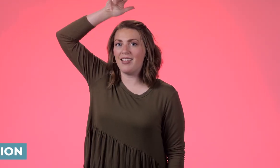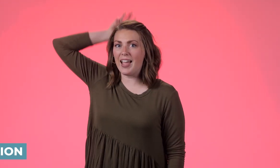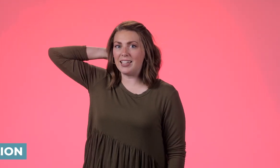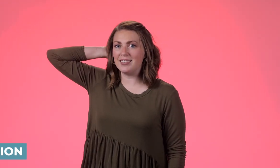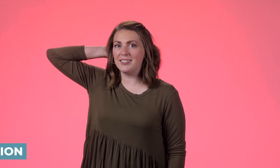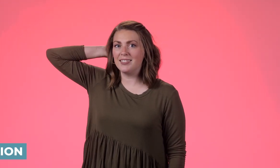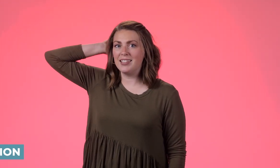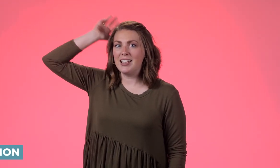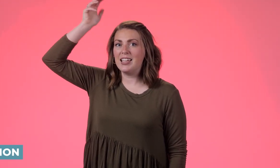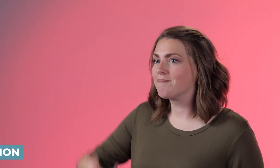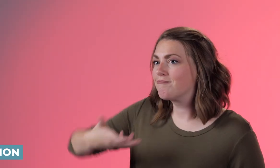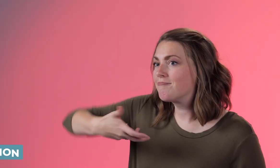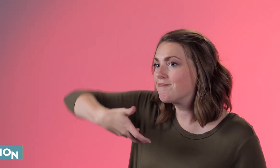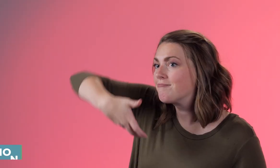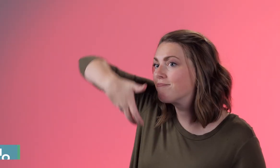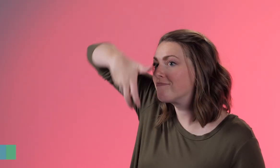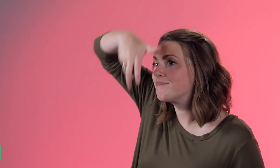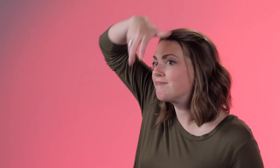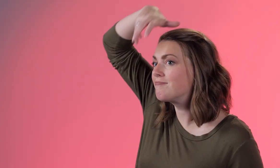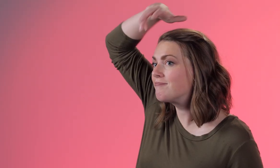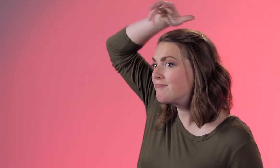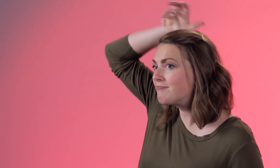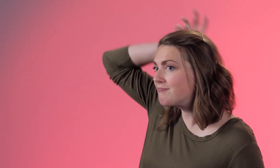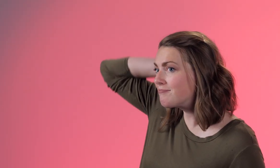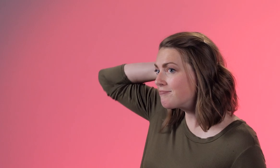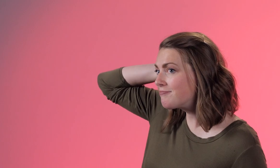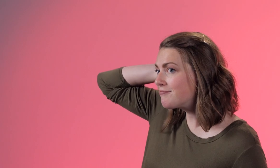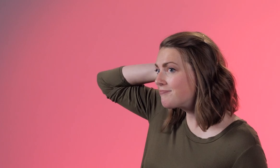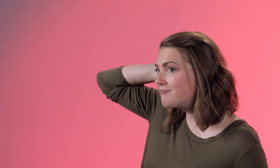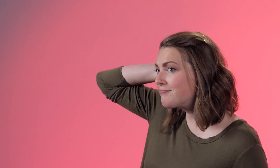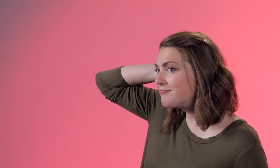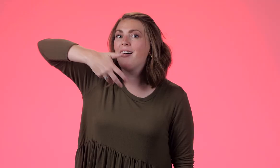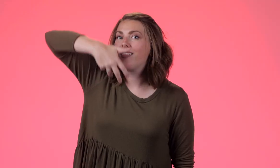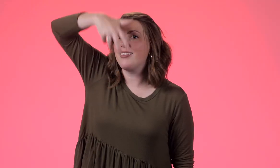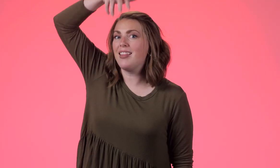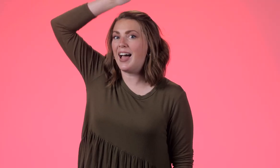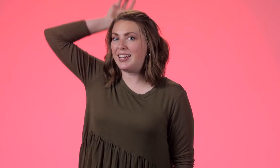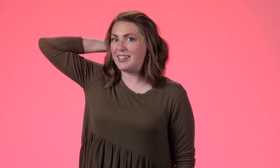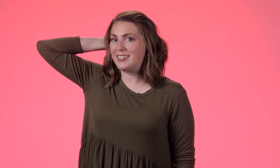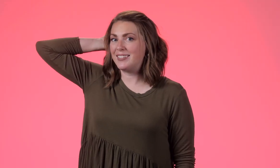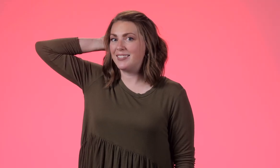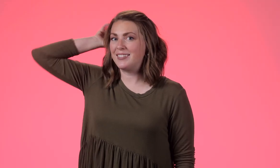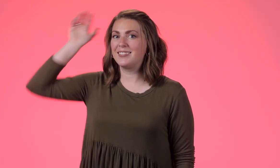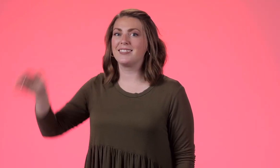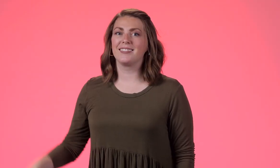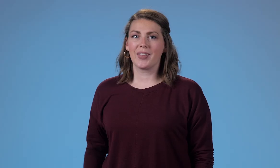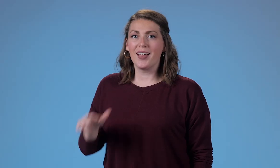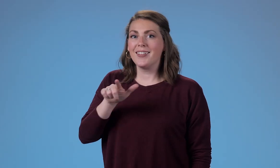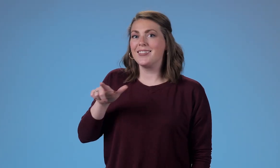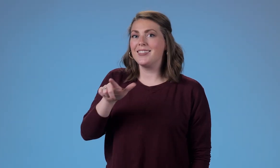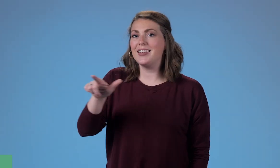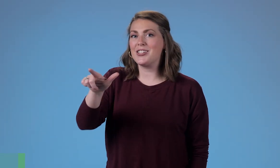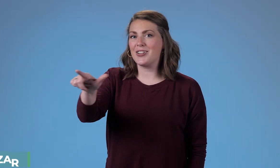lion', it's representing the lion's mane 'lion'. 'Lizard